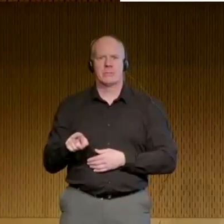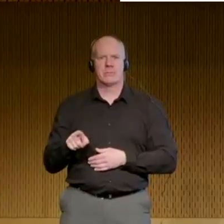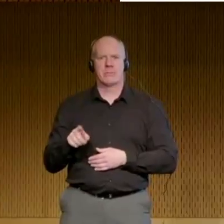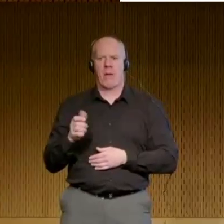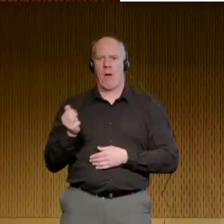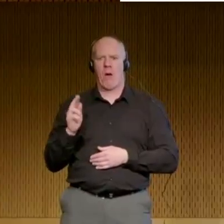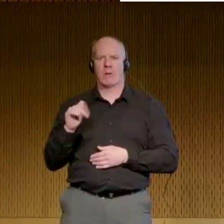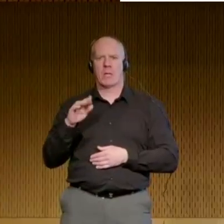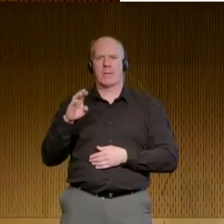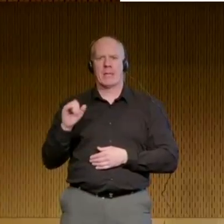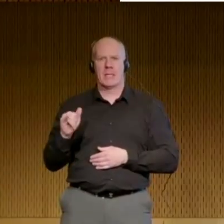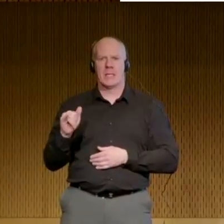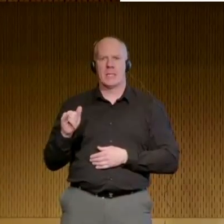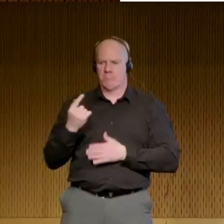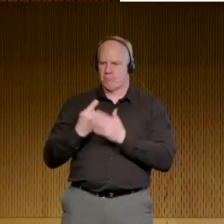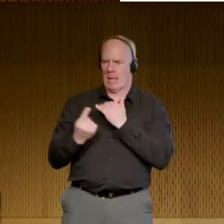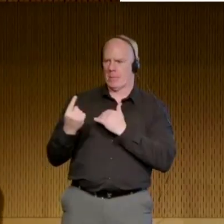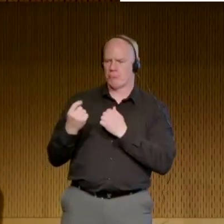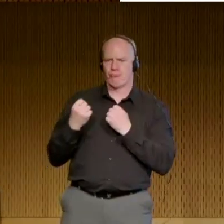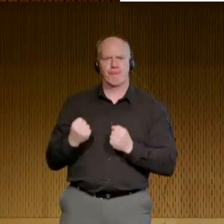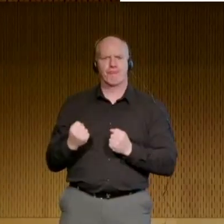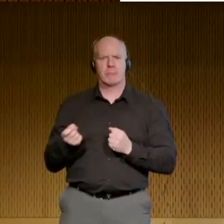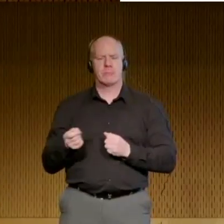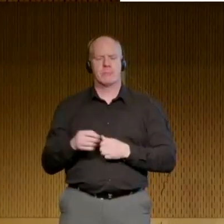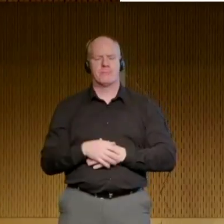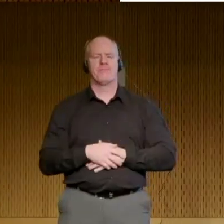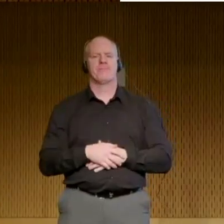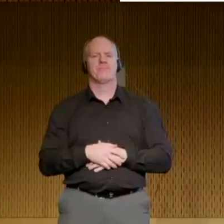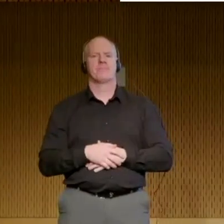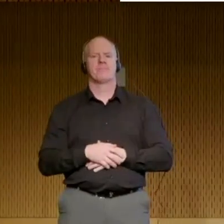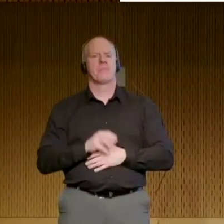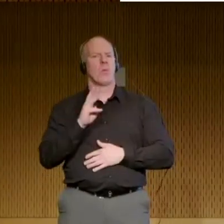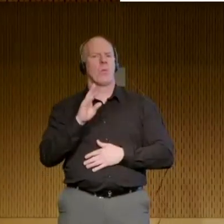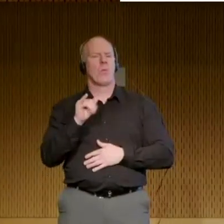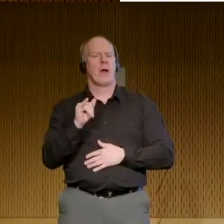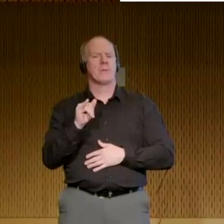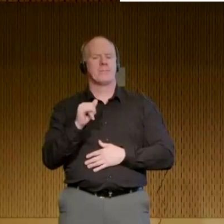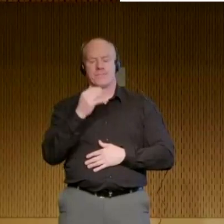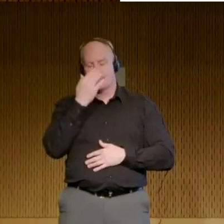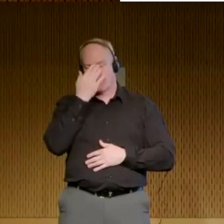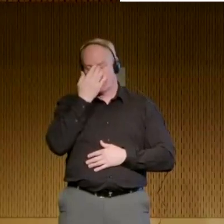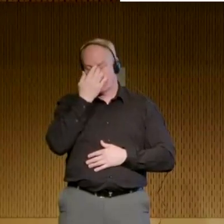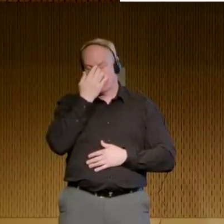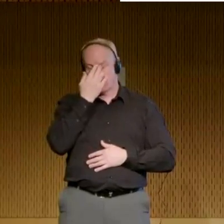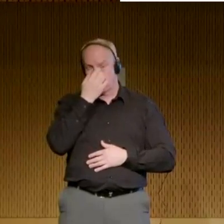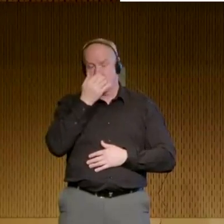Okay, because in further education assessments are done throughout